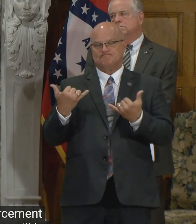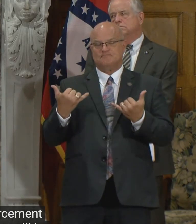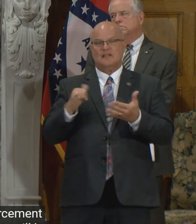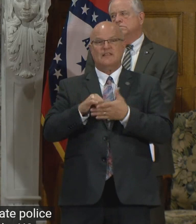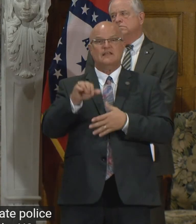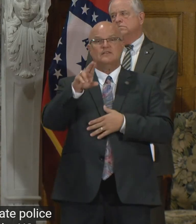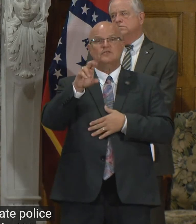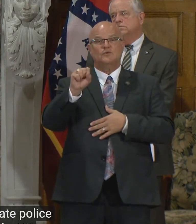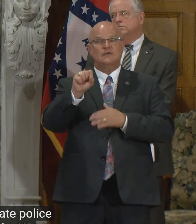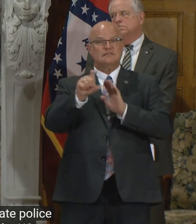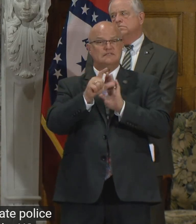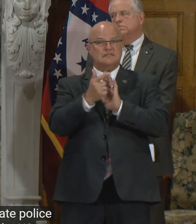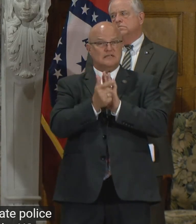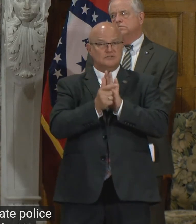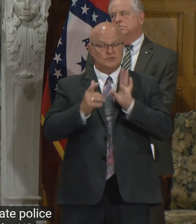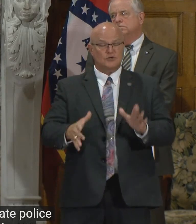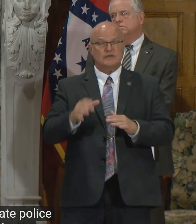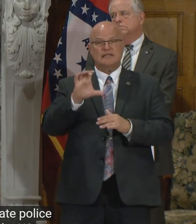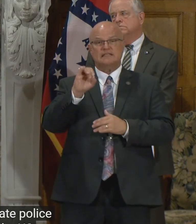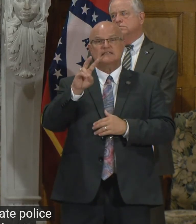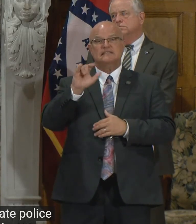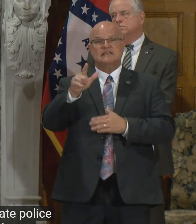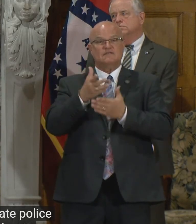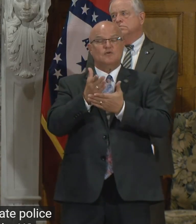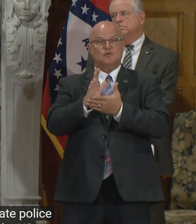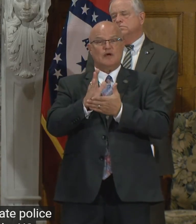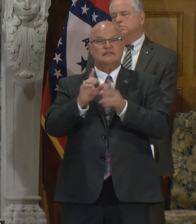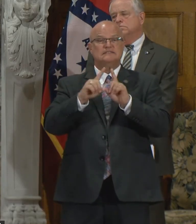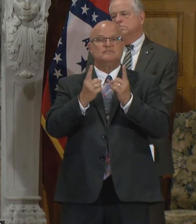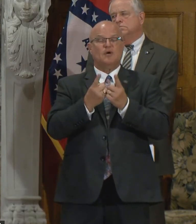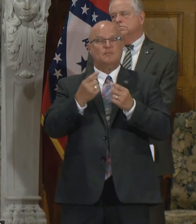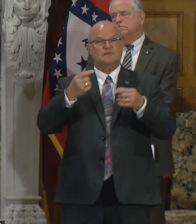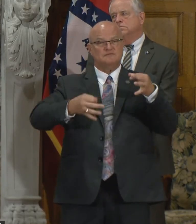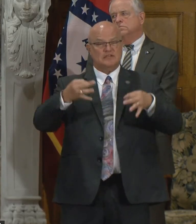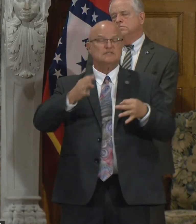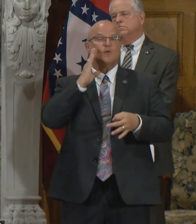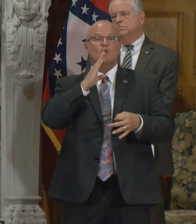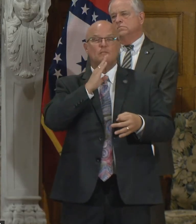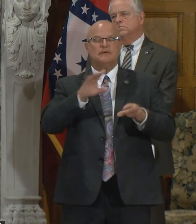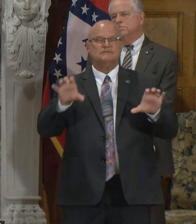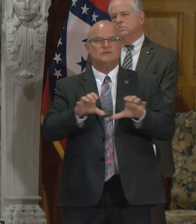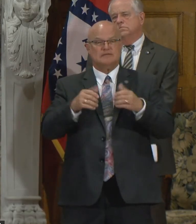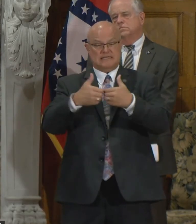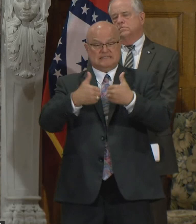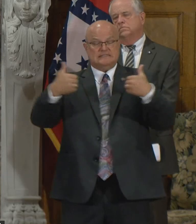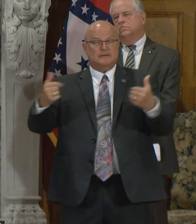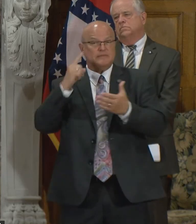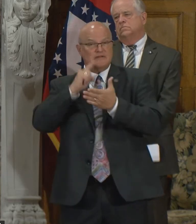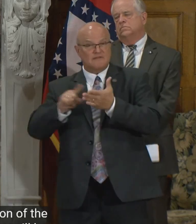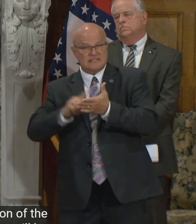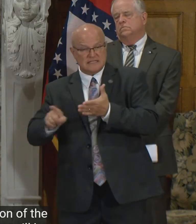and the Civil rights division of the Department of Justice will be conducting a separate investigation.